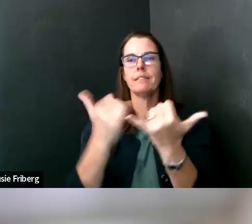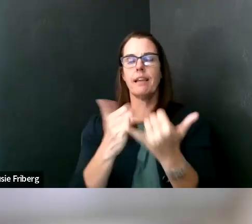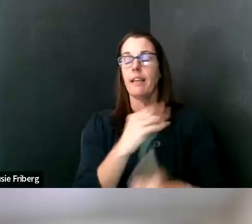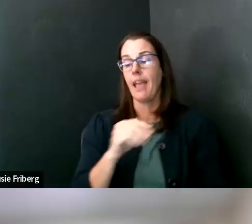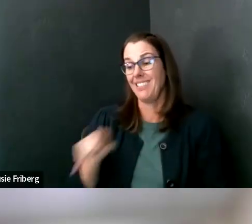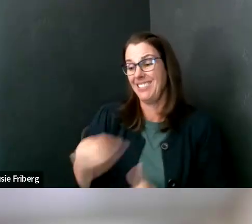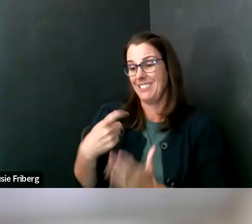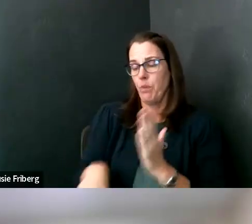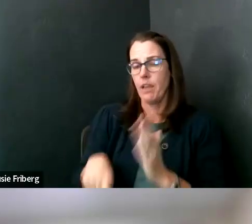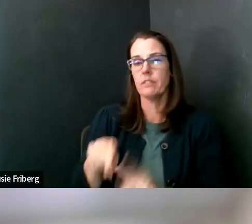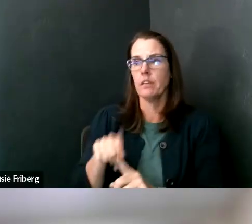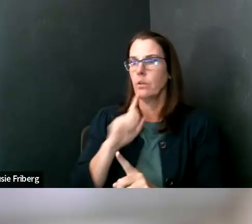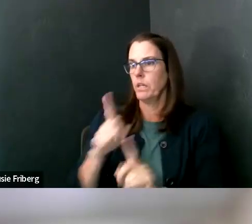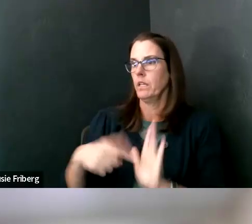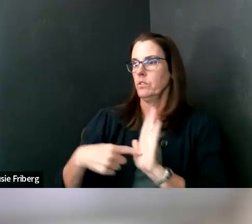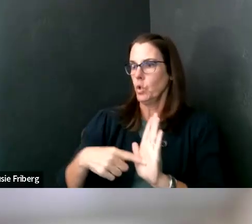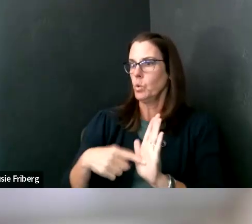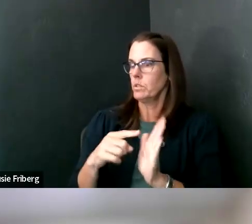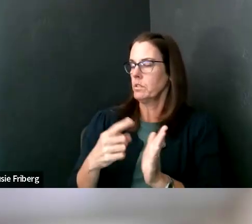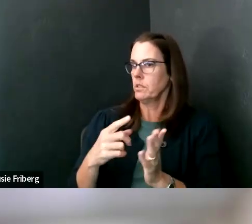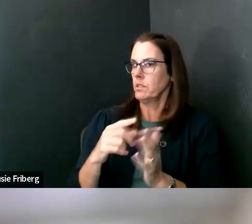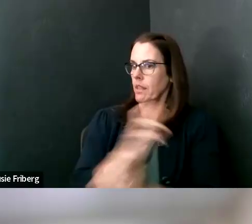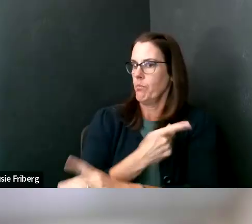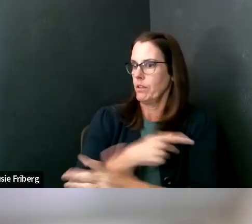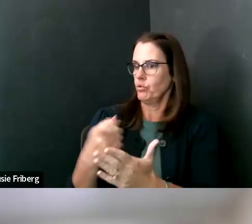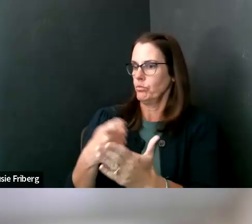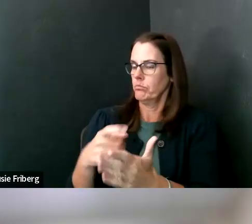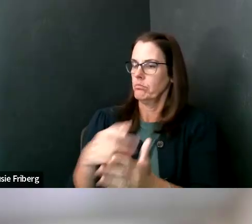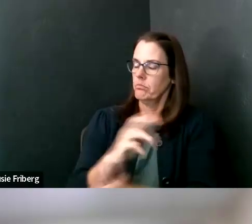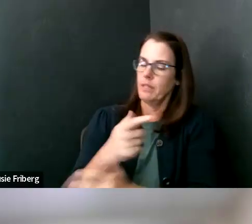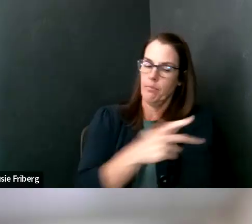its value to patients and health care systems. The amount that any patient ultimately pays for